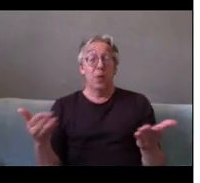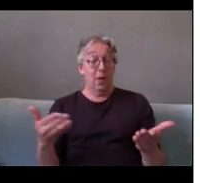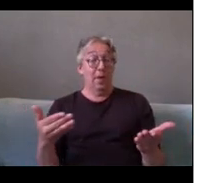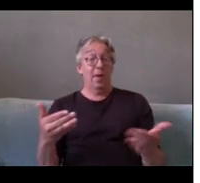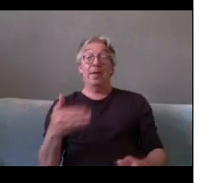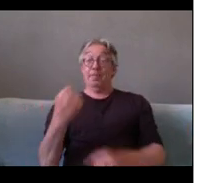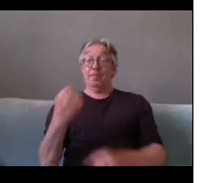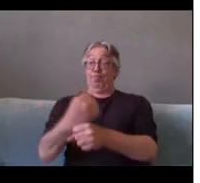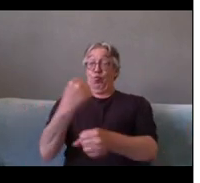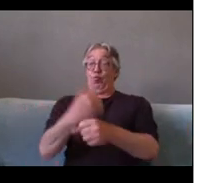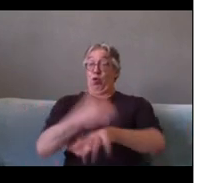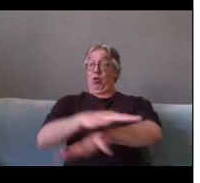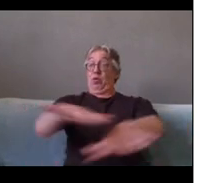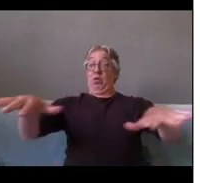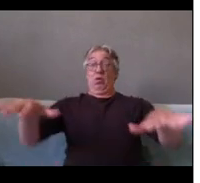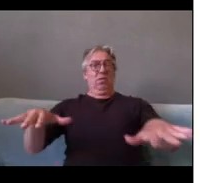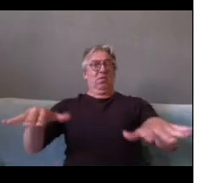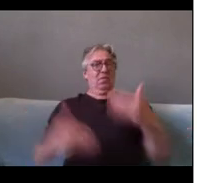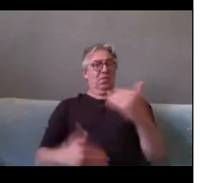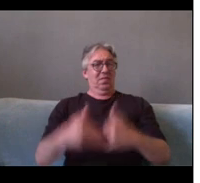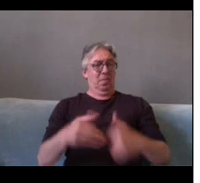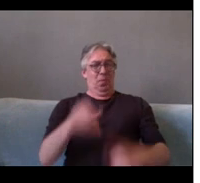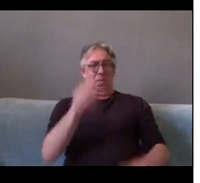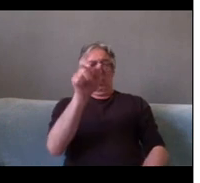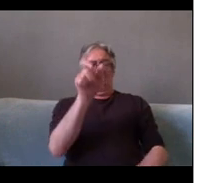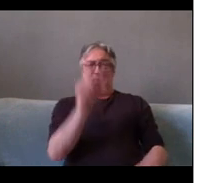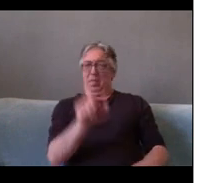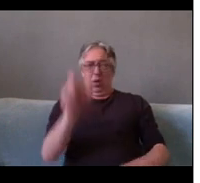I'm Gordon Ratry. I work for EDF, the European Disability Forum.